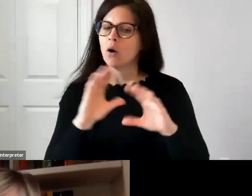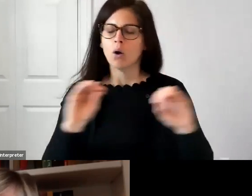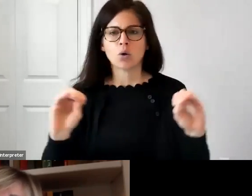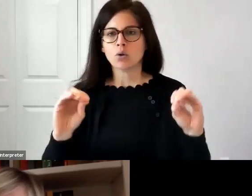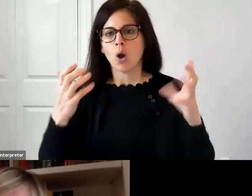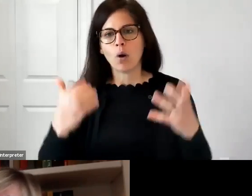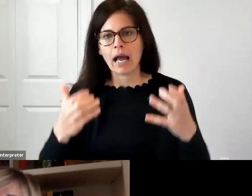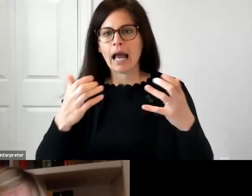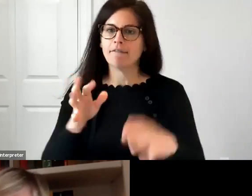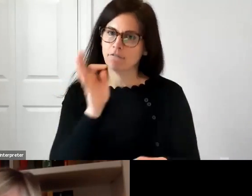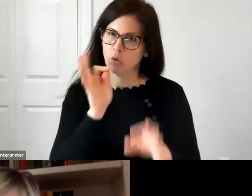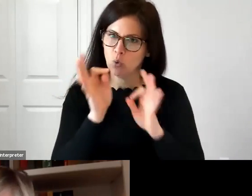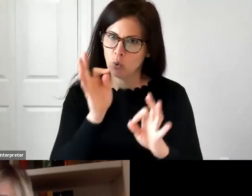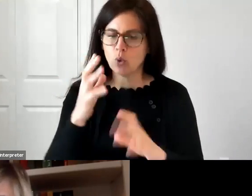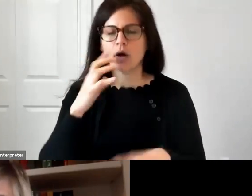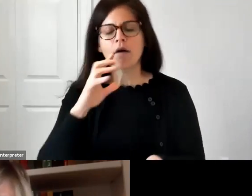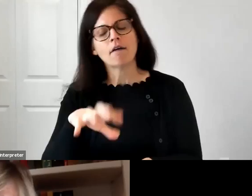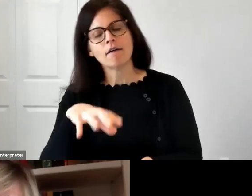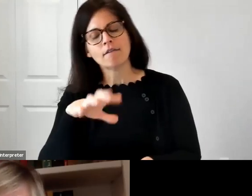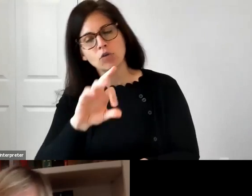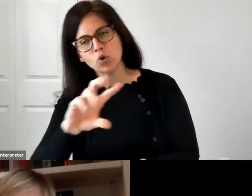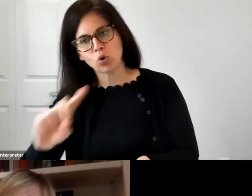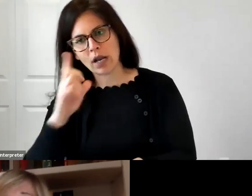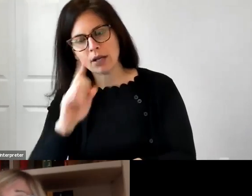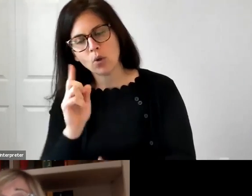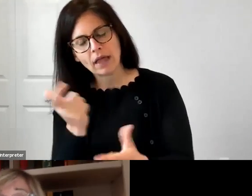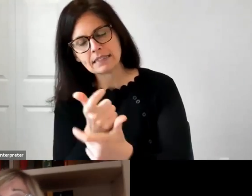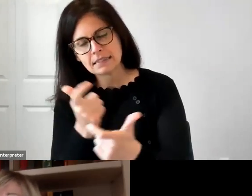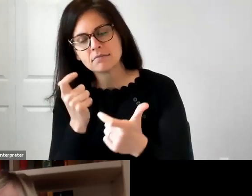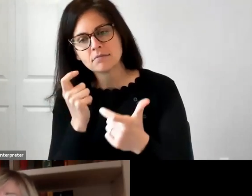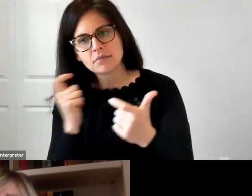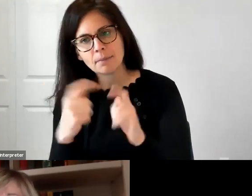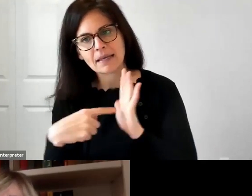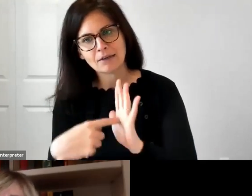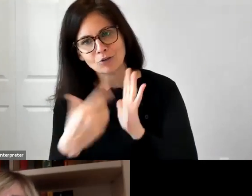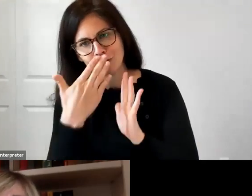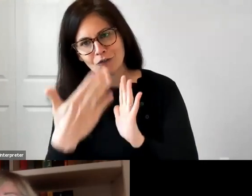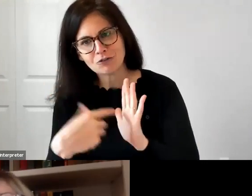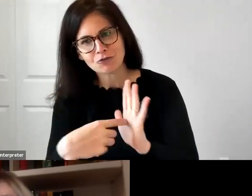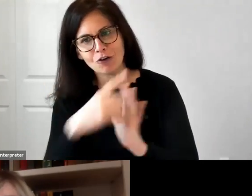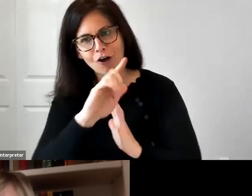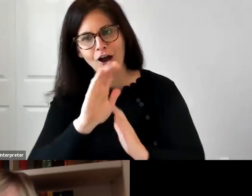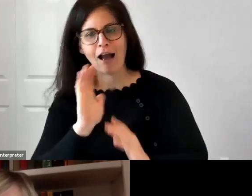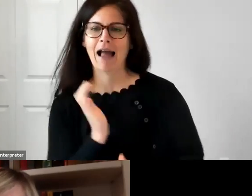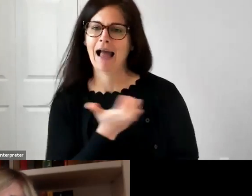that is usually a feature of our UP Awards, but you're certainly welcome to bring your own